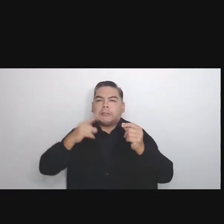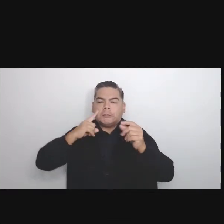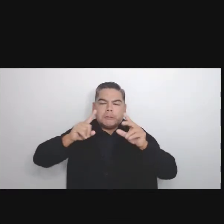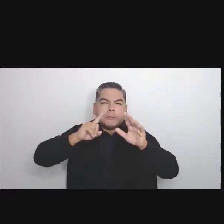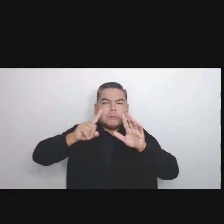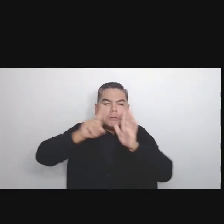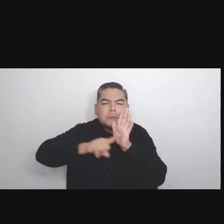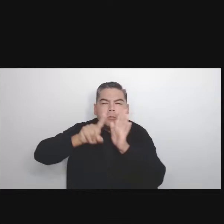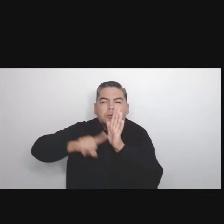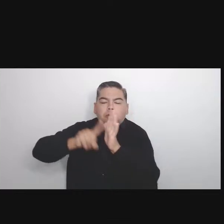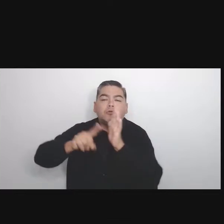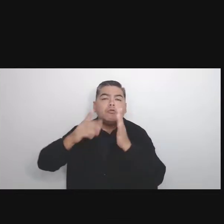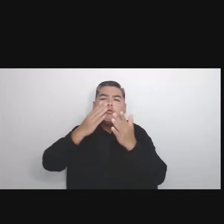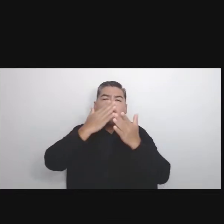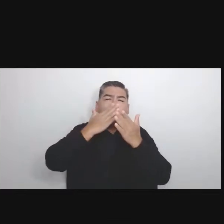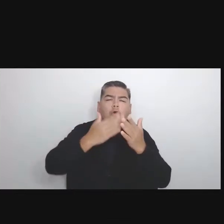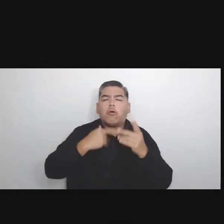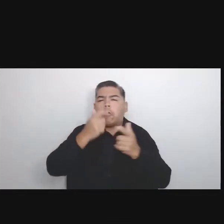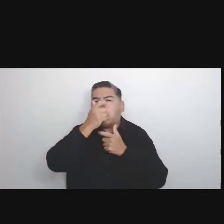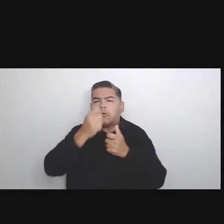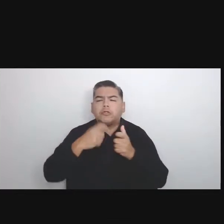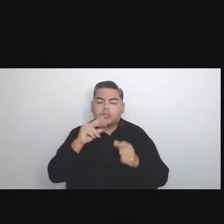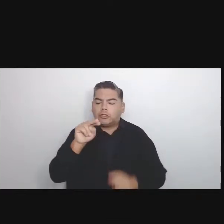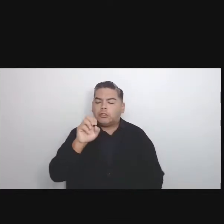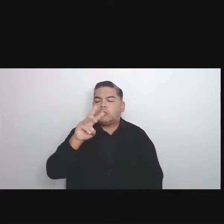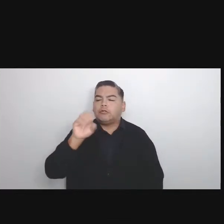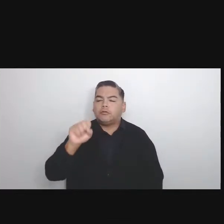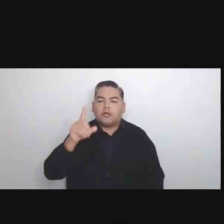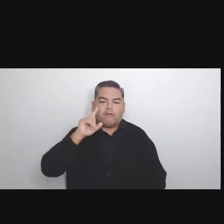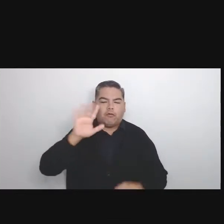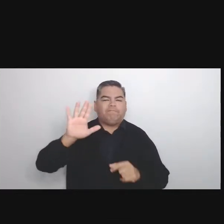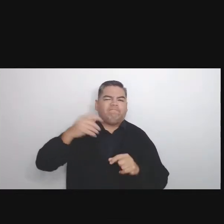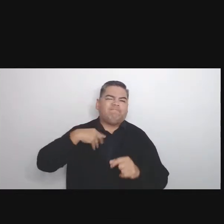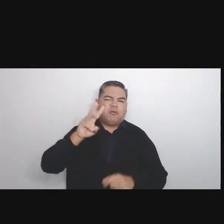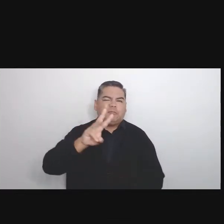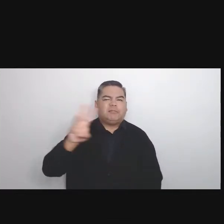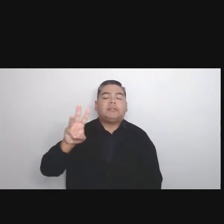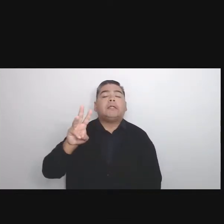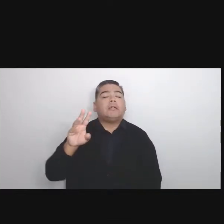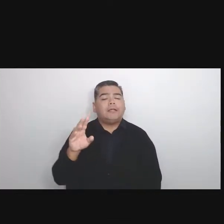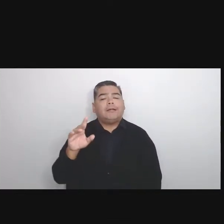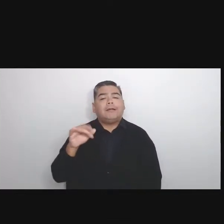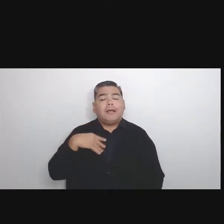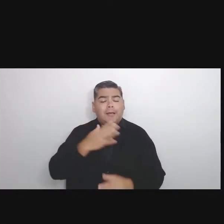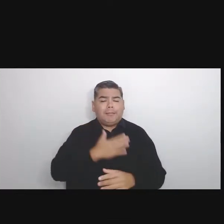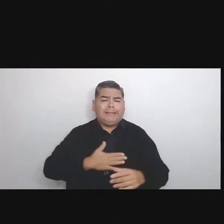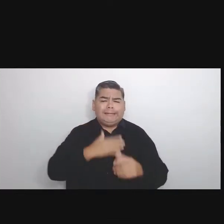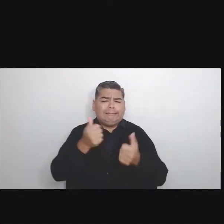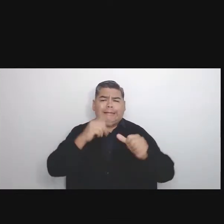who spends his days as a development advocate analyst at Kinsta and trying to find interesting news